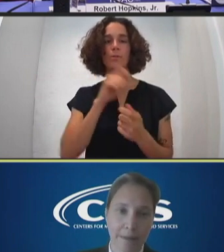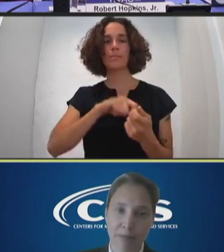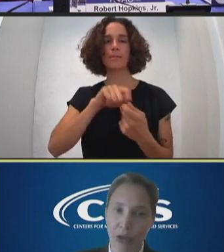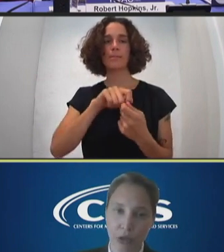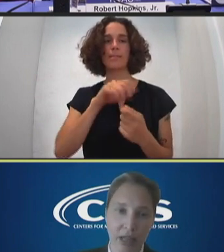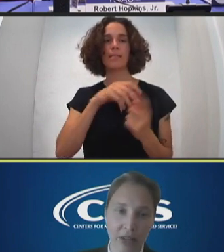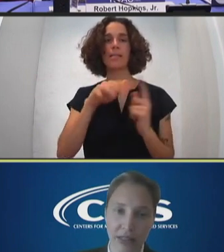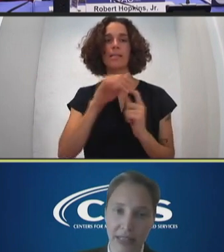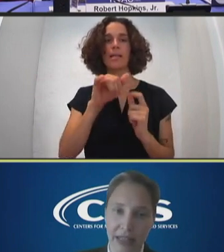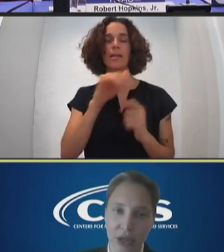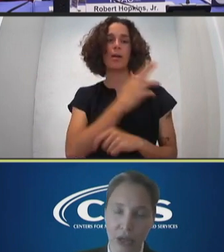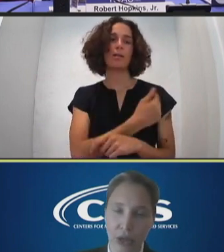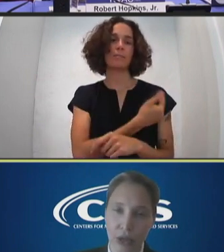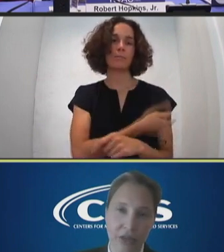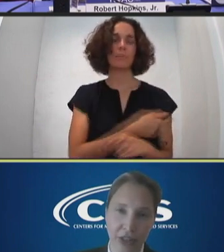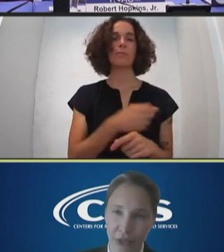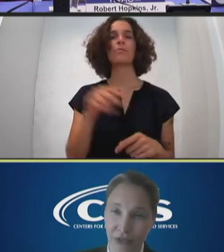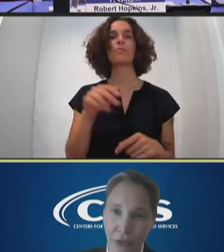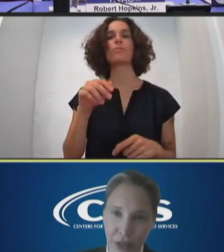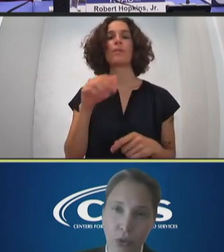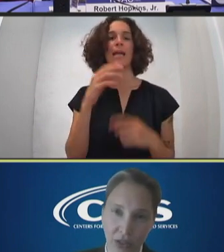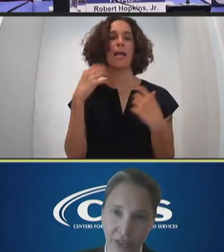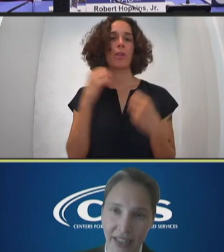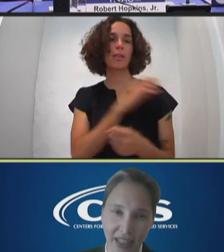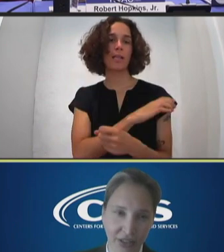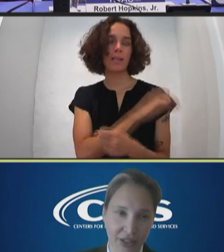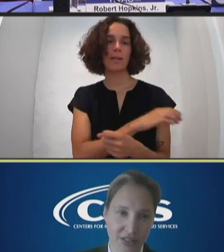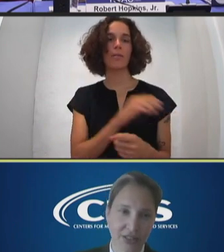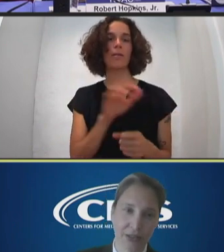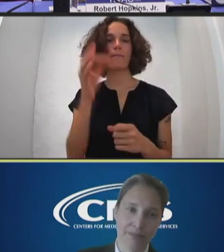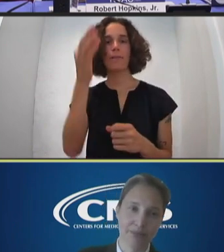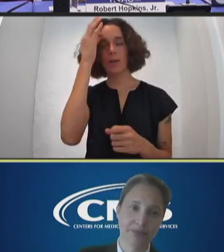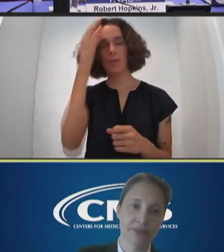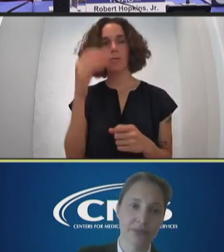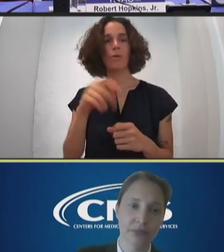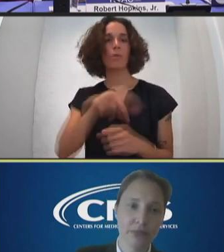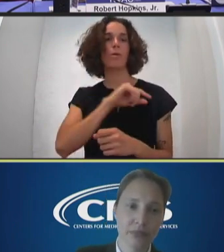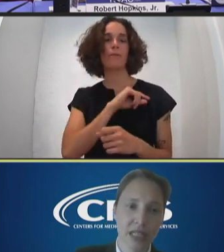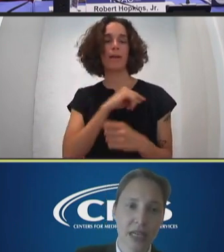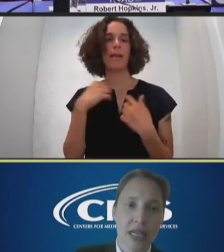a rural health clinic, or a federally qualified healthcare center.